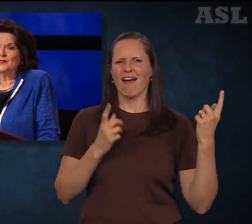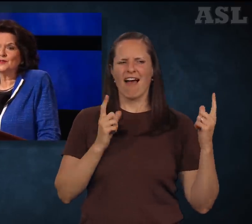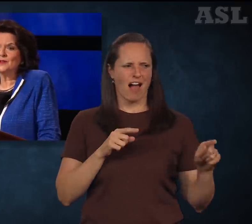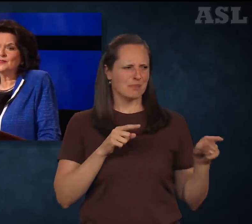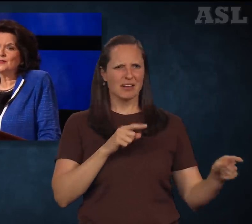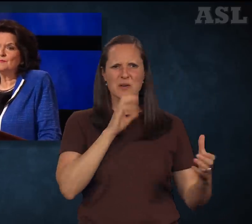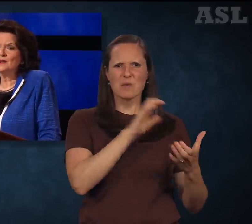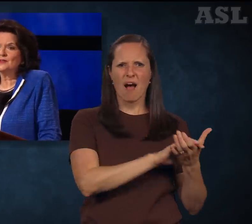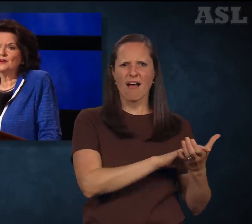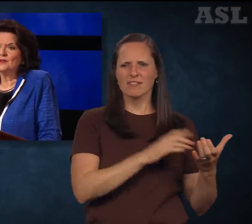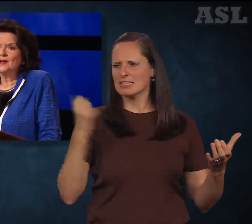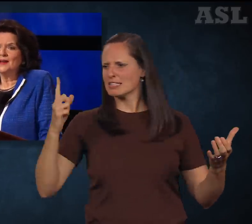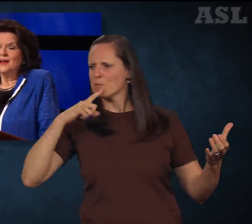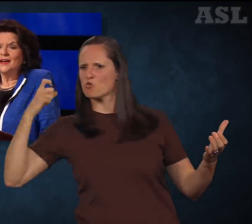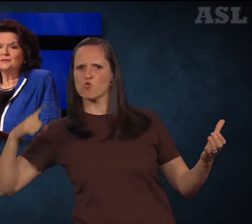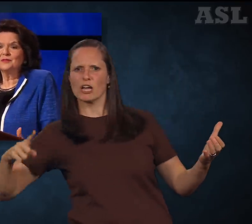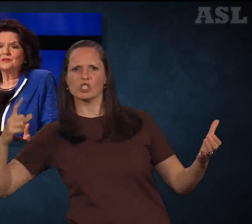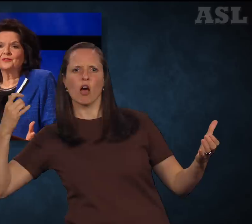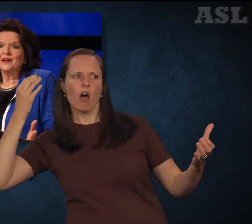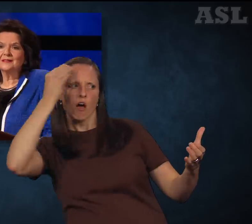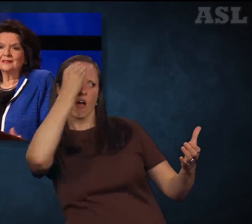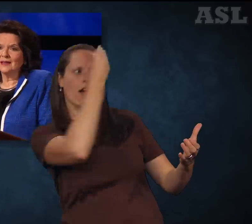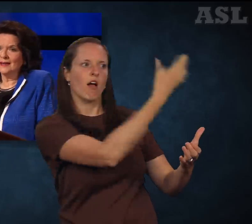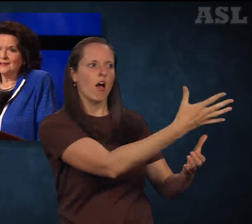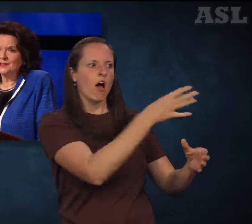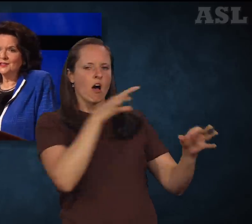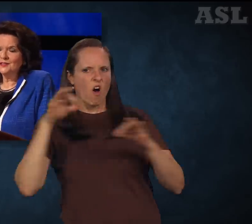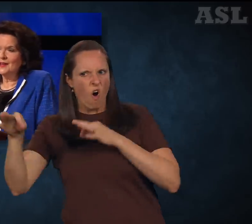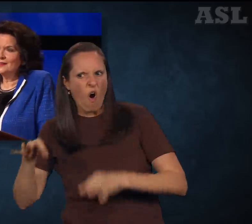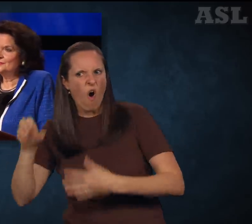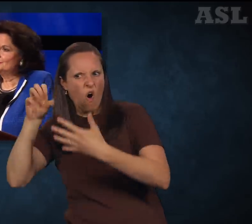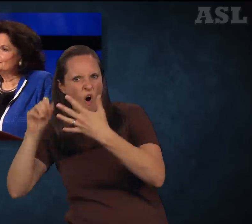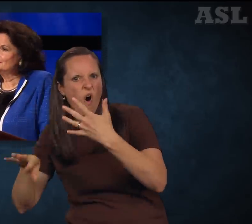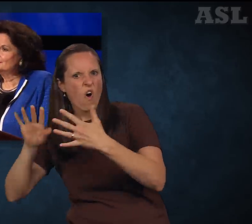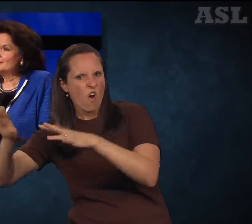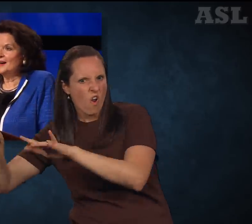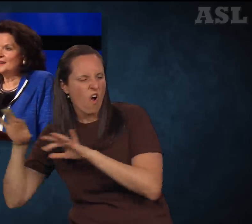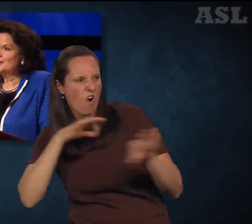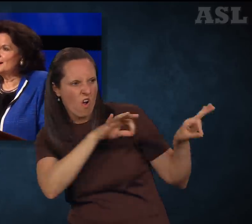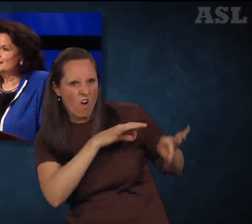SOMEHOW SHE HAD HEARD ABOUT